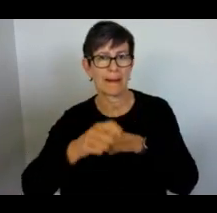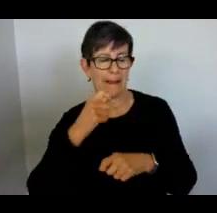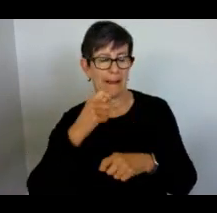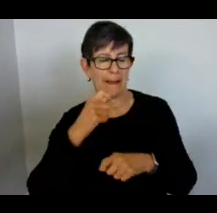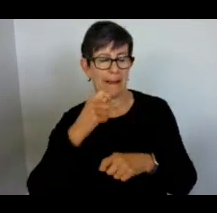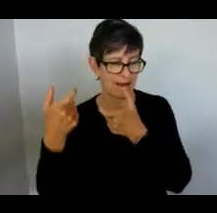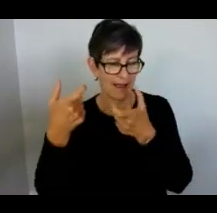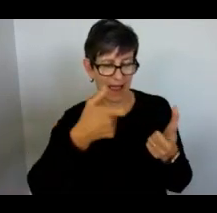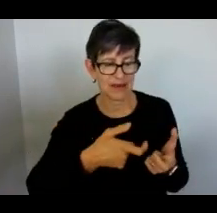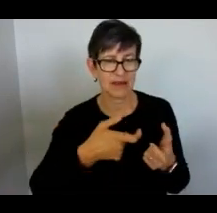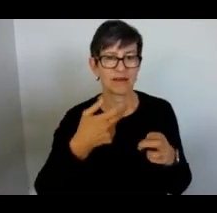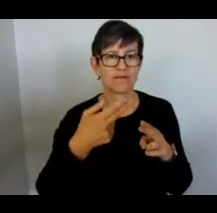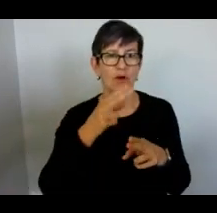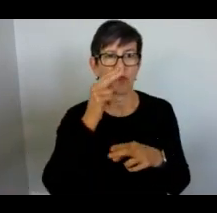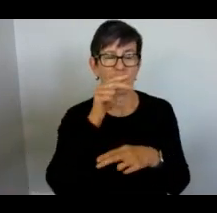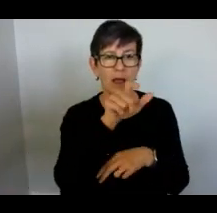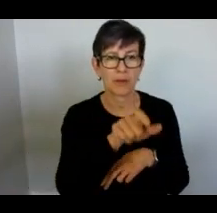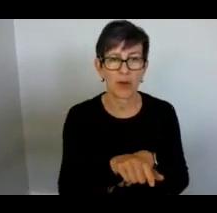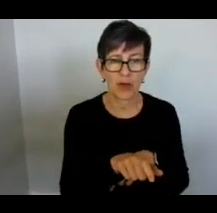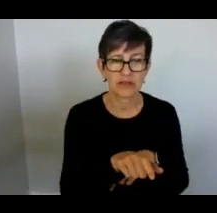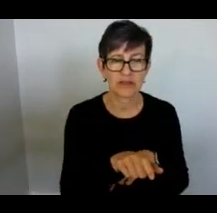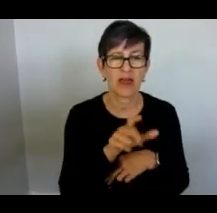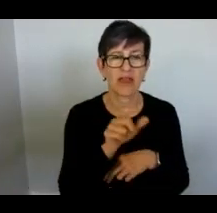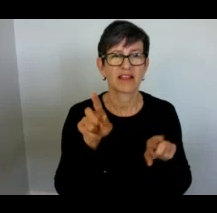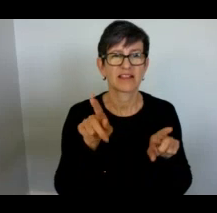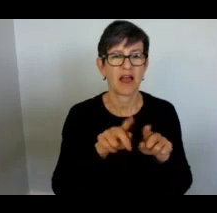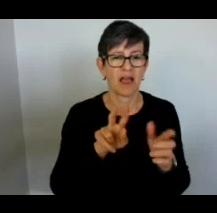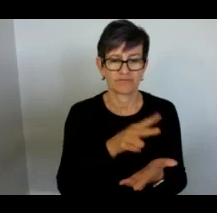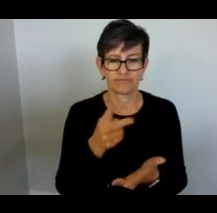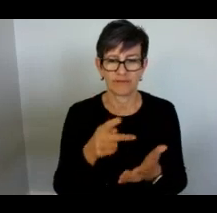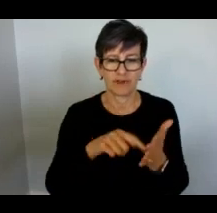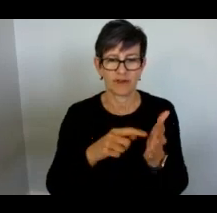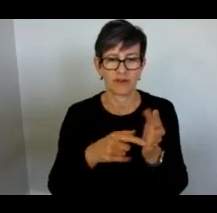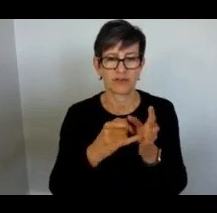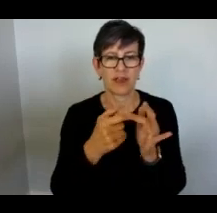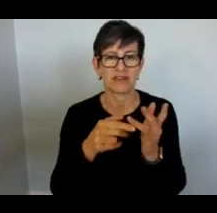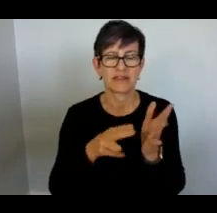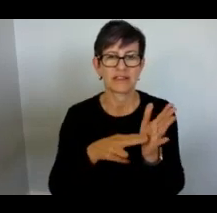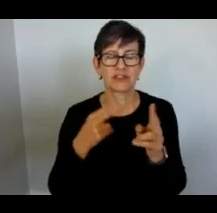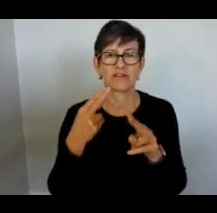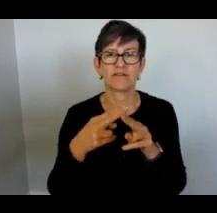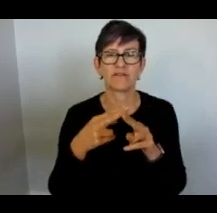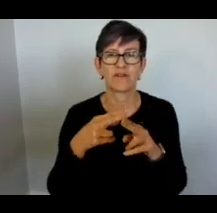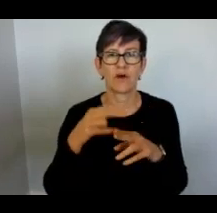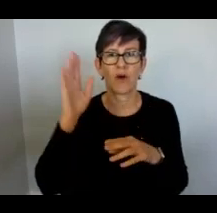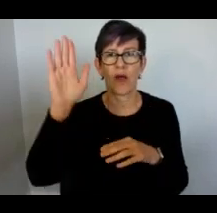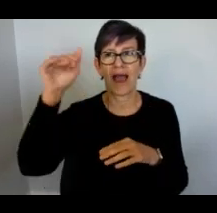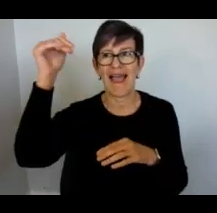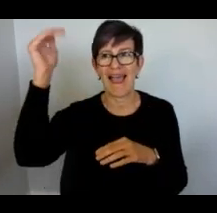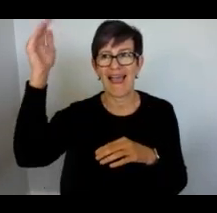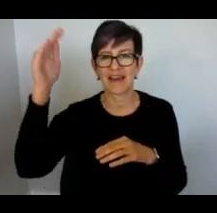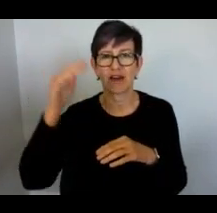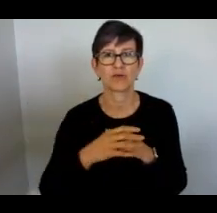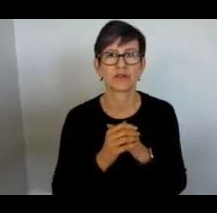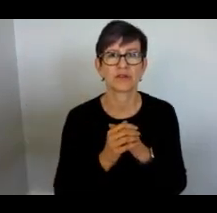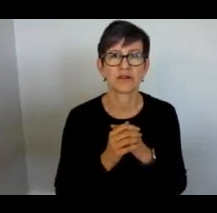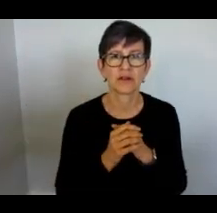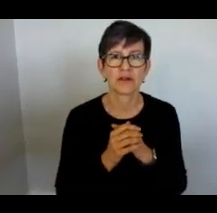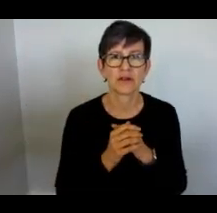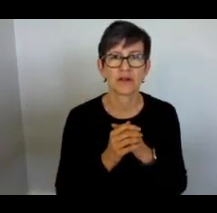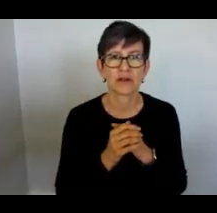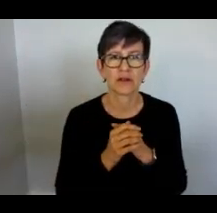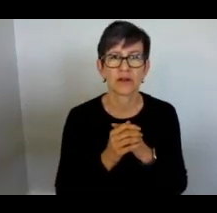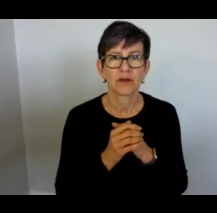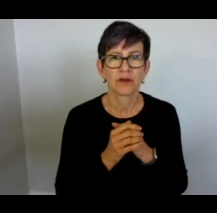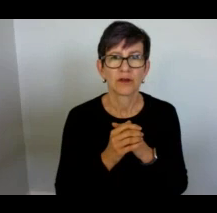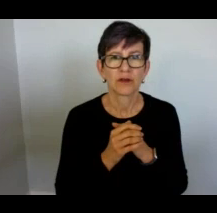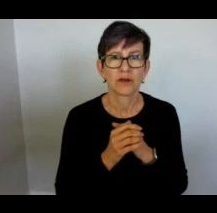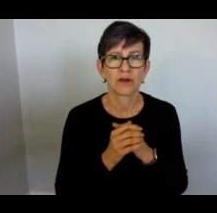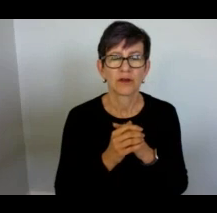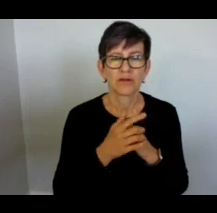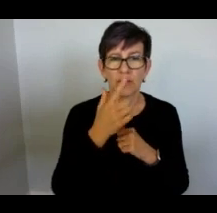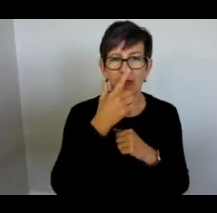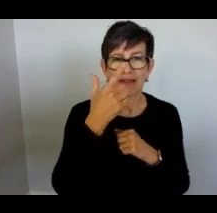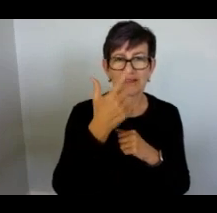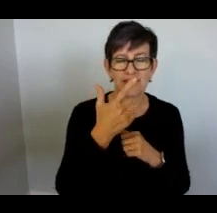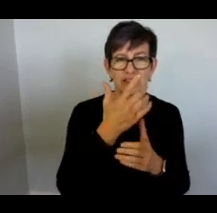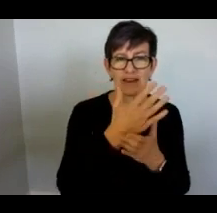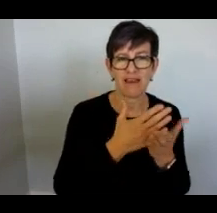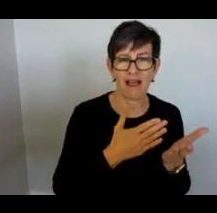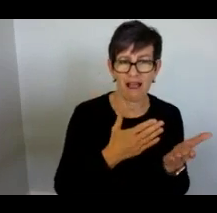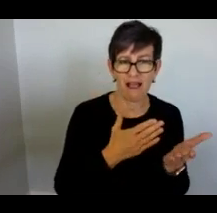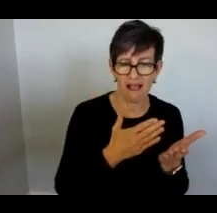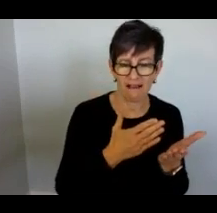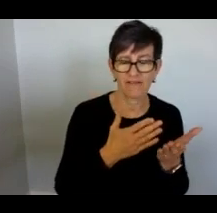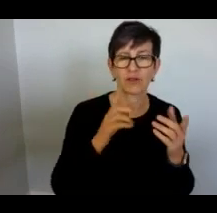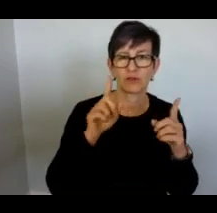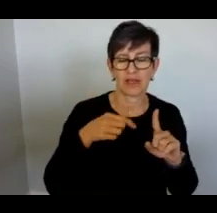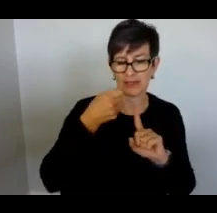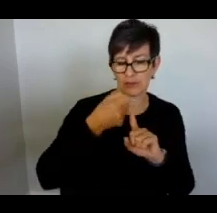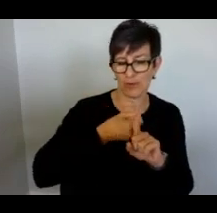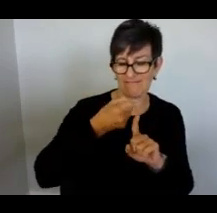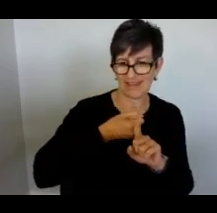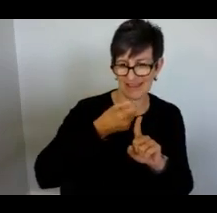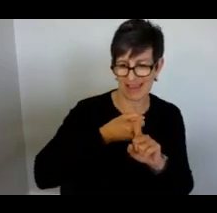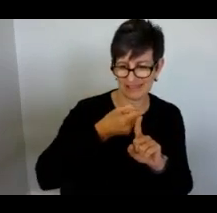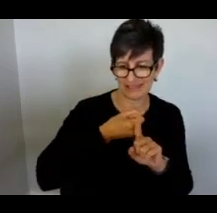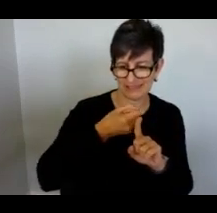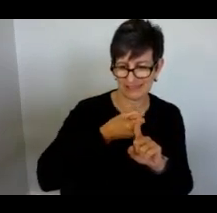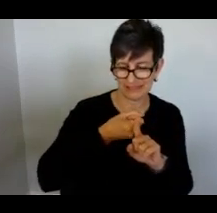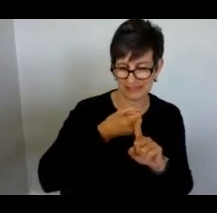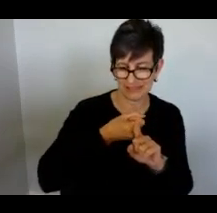adult...at 17.5 years of age you do advocate and work towards a process with QCAT to